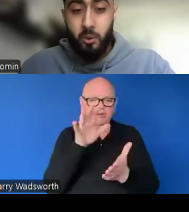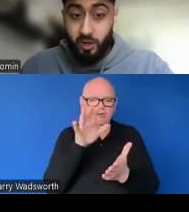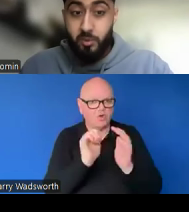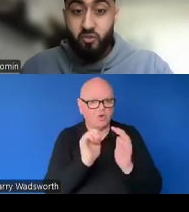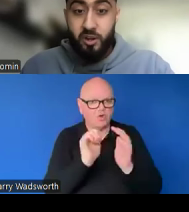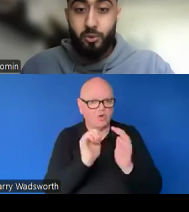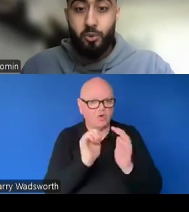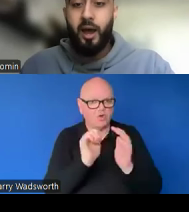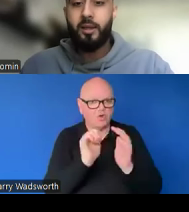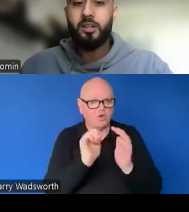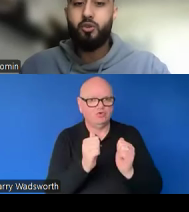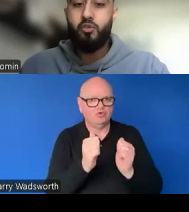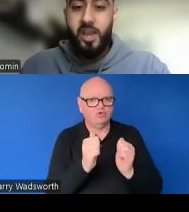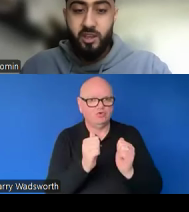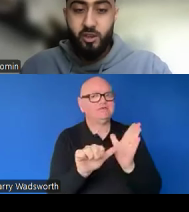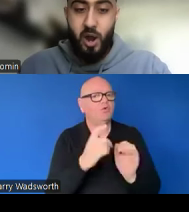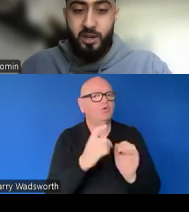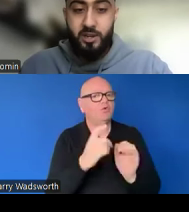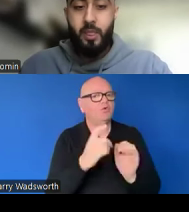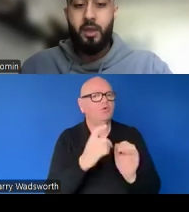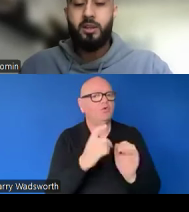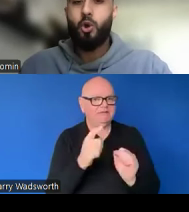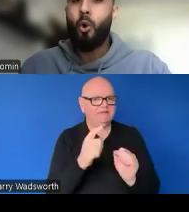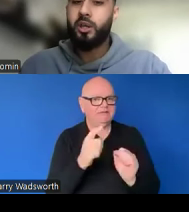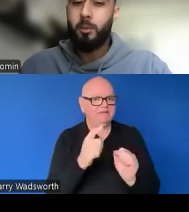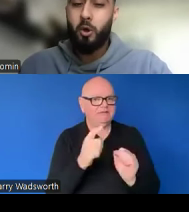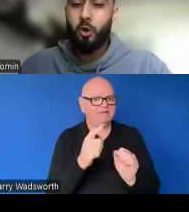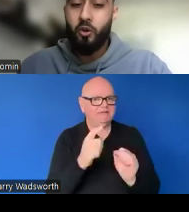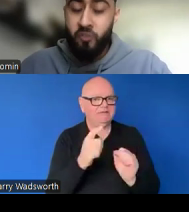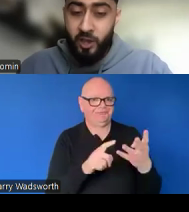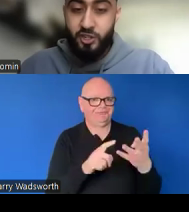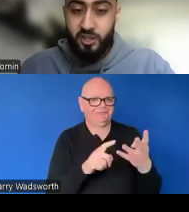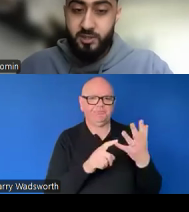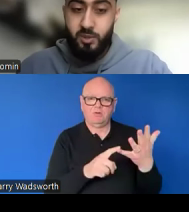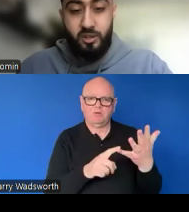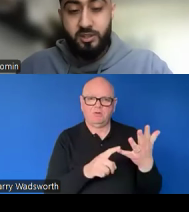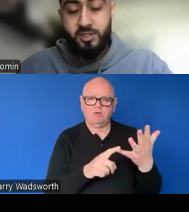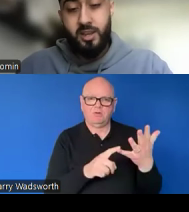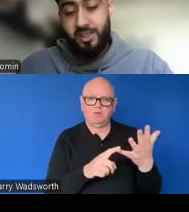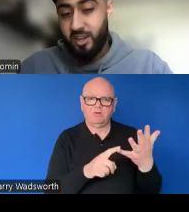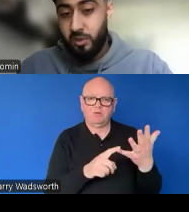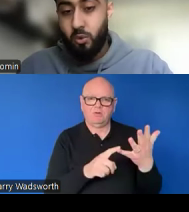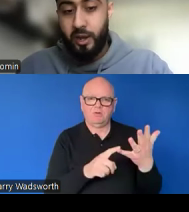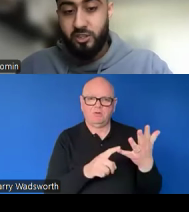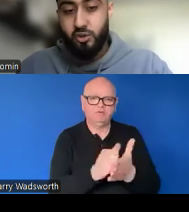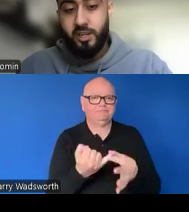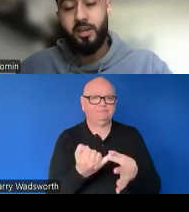We're going to be running through that, creating your ad, talking about conversions, because they can be quite tricky.